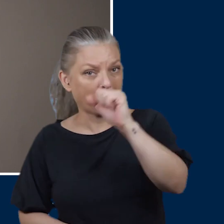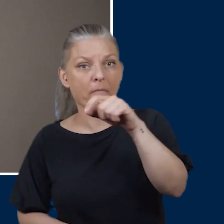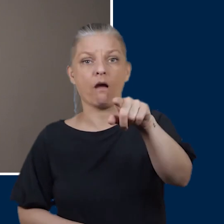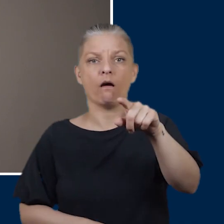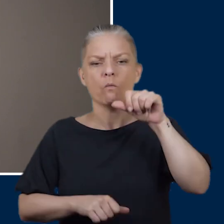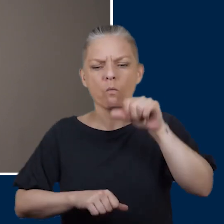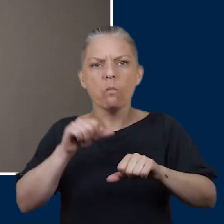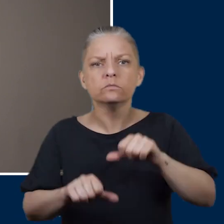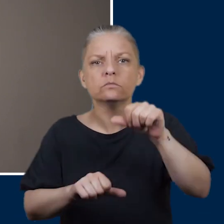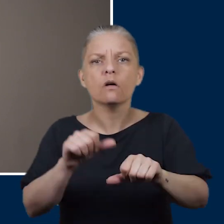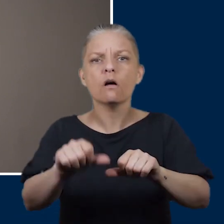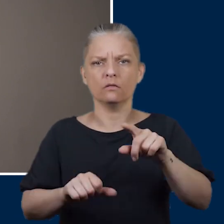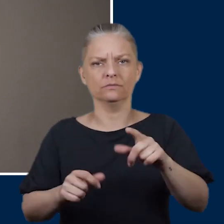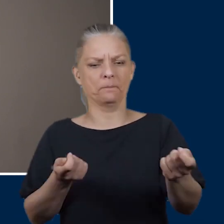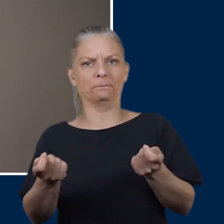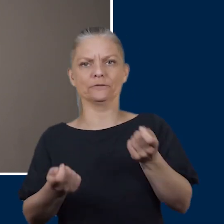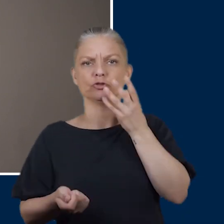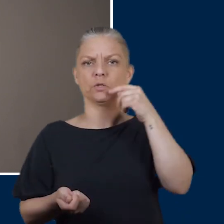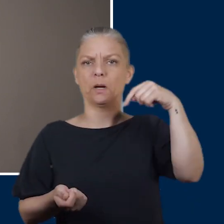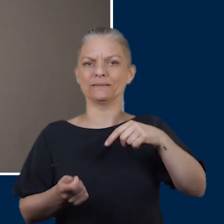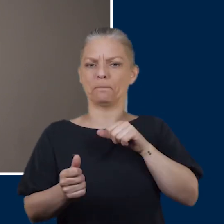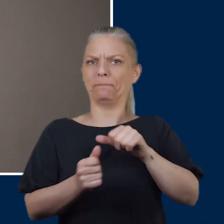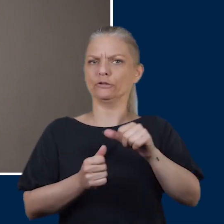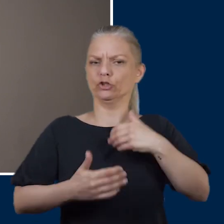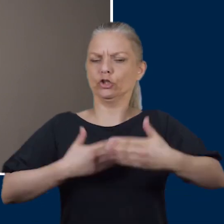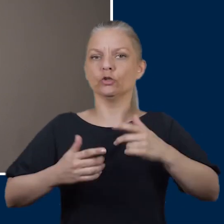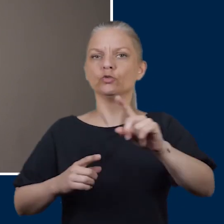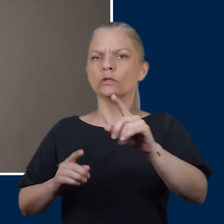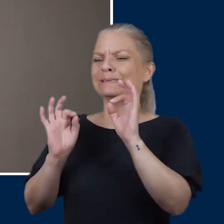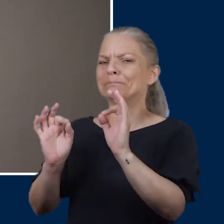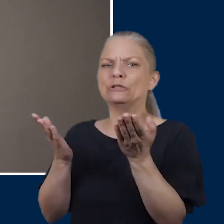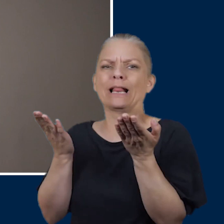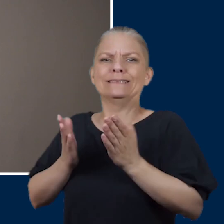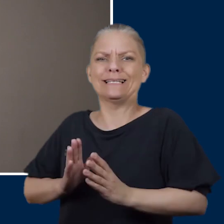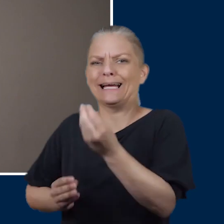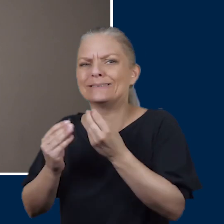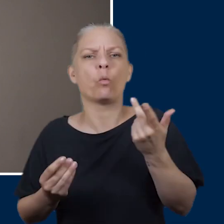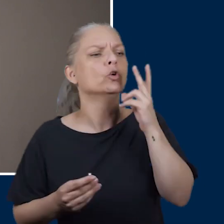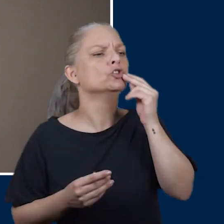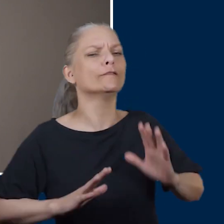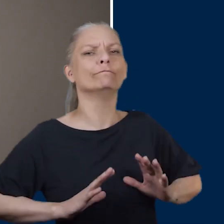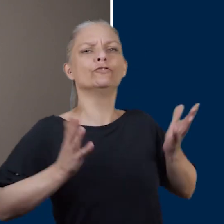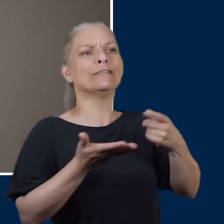not a special diet or a sugar-free diet that is recommended instead it is a healthy balanced